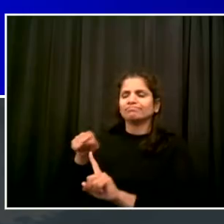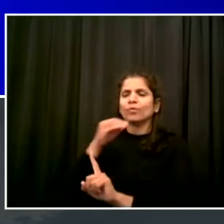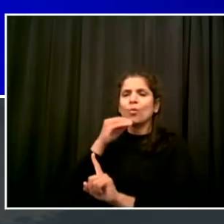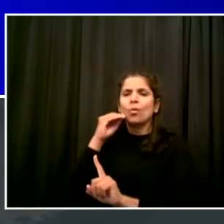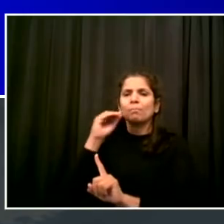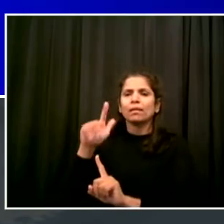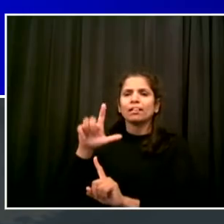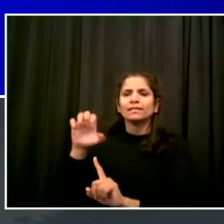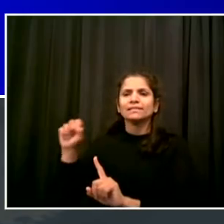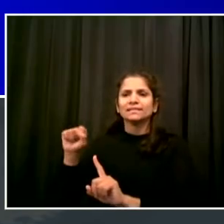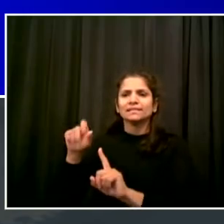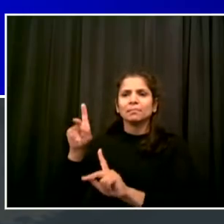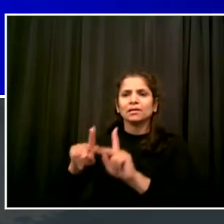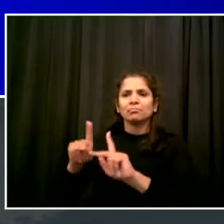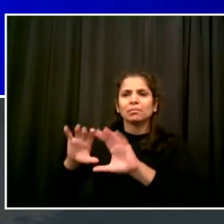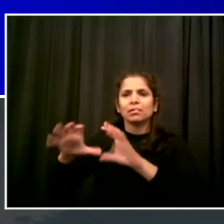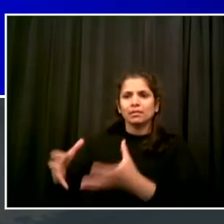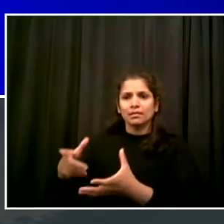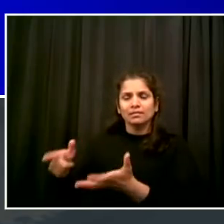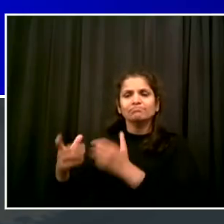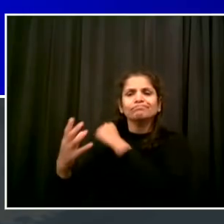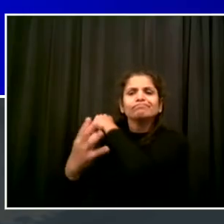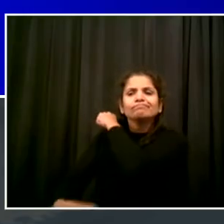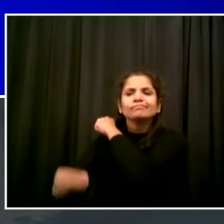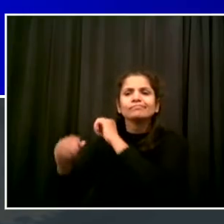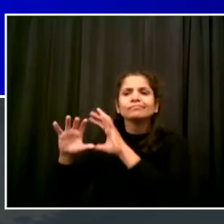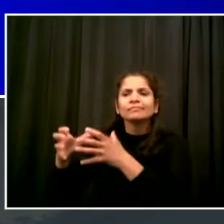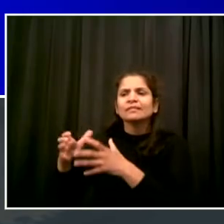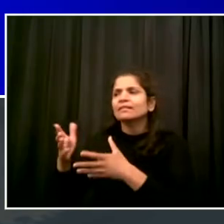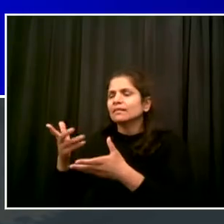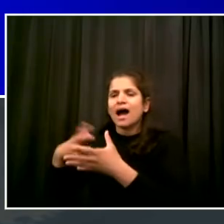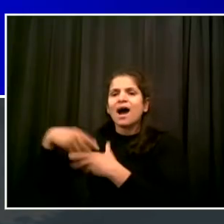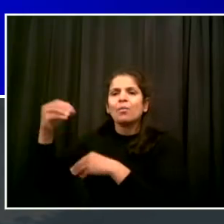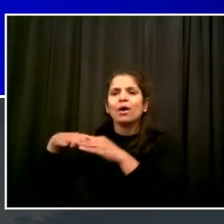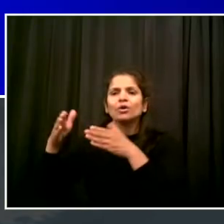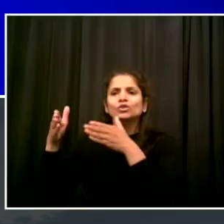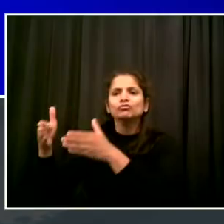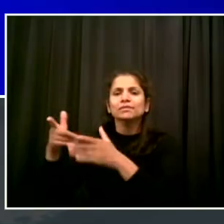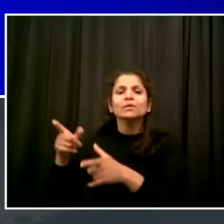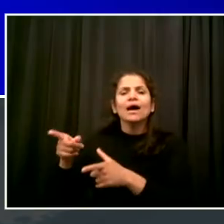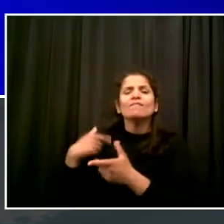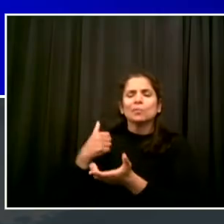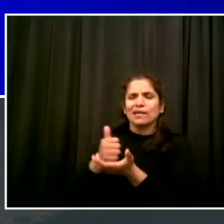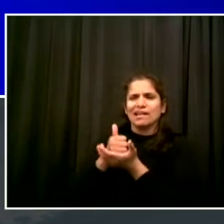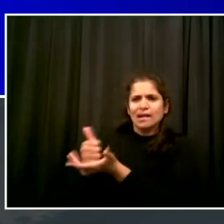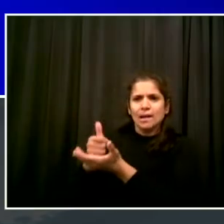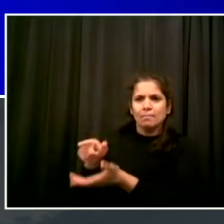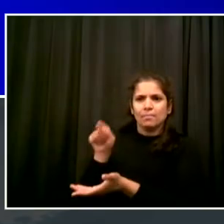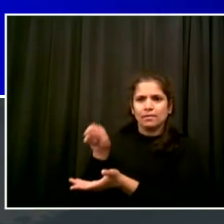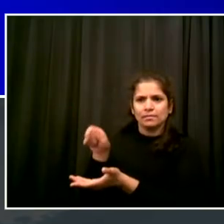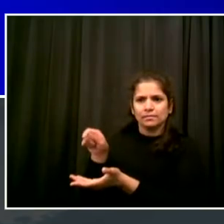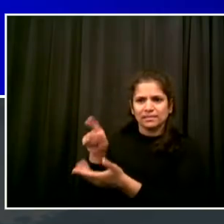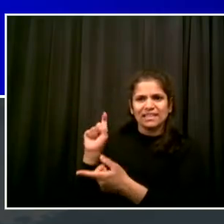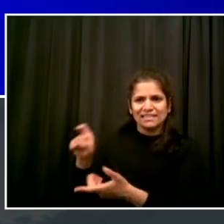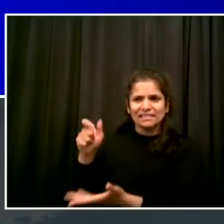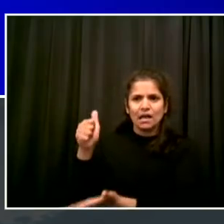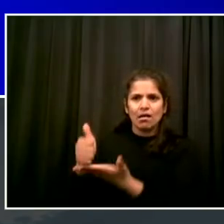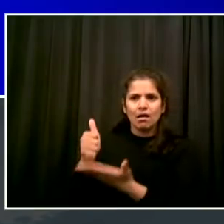PARTICULARLY VULNERABLE AND CERTAINLY,